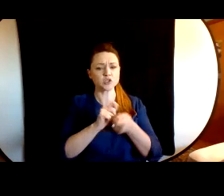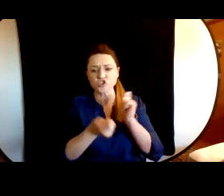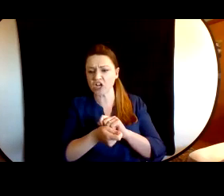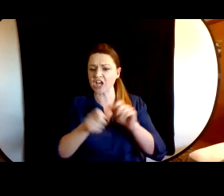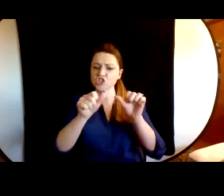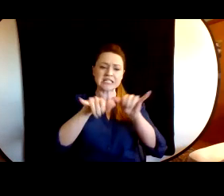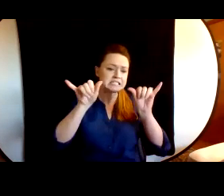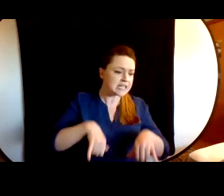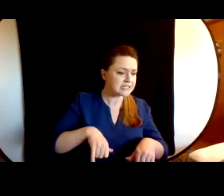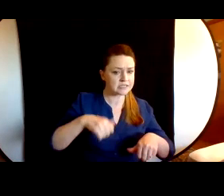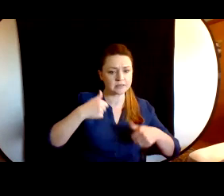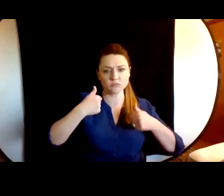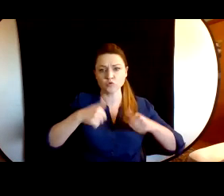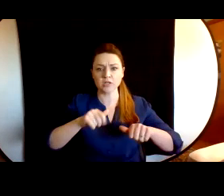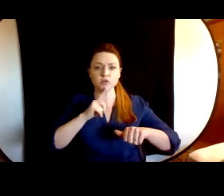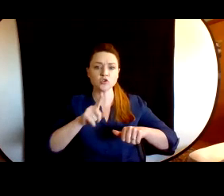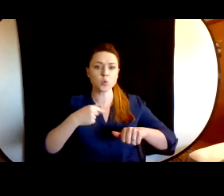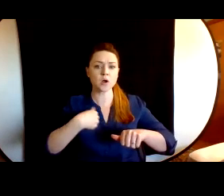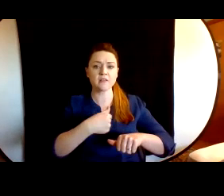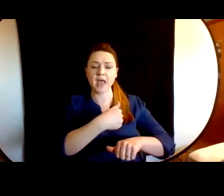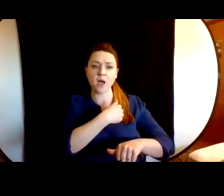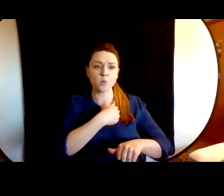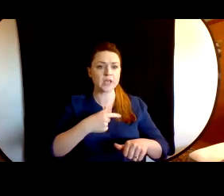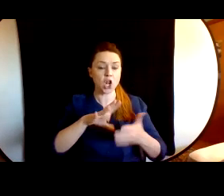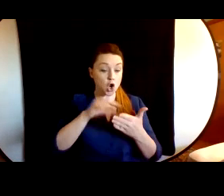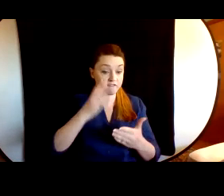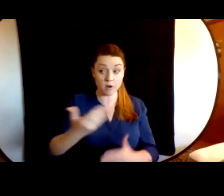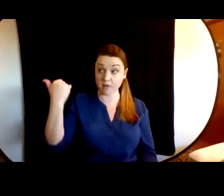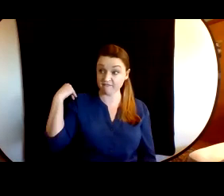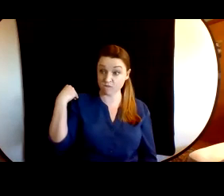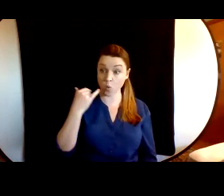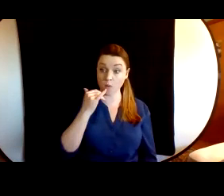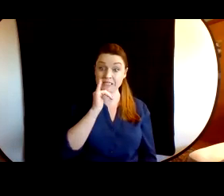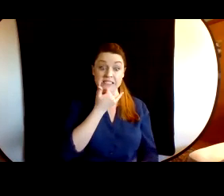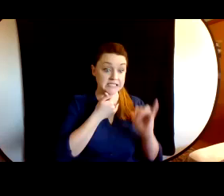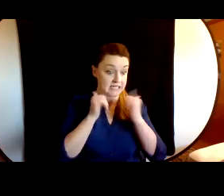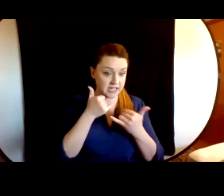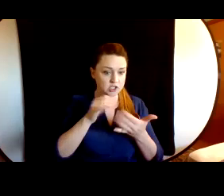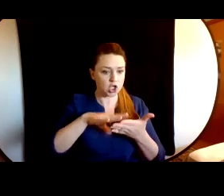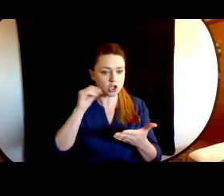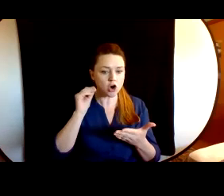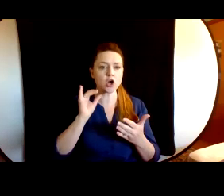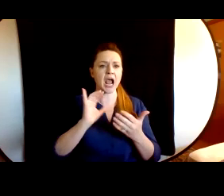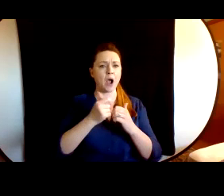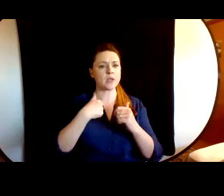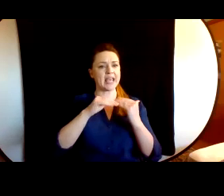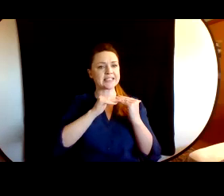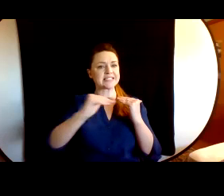and we're trying to make sure that we learn from our past mistakes, we wanna do that in a way that is sustainable. We wanna do that in a way